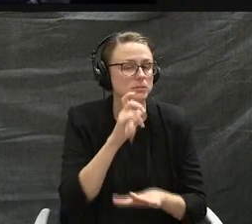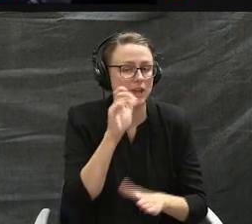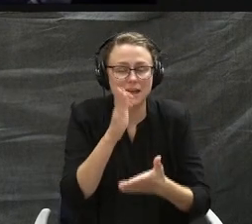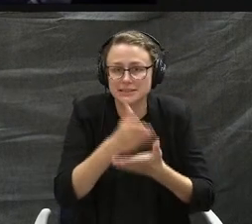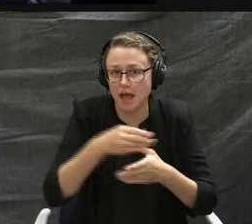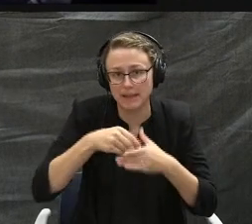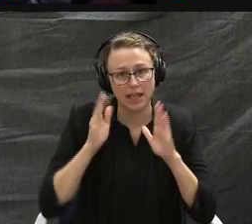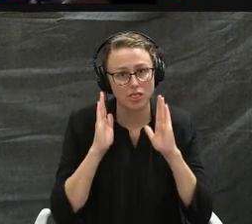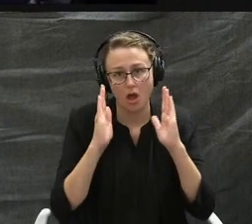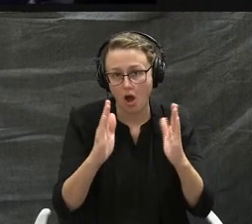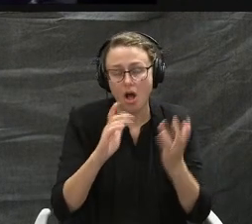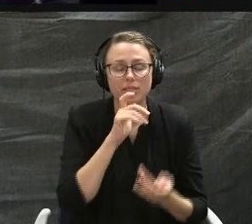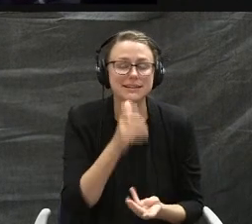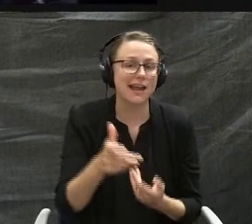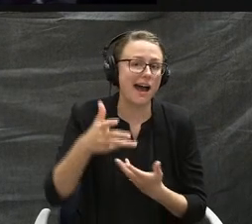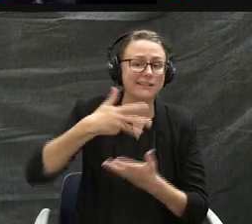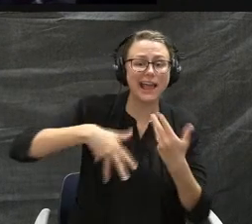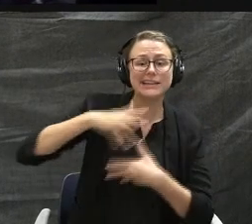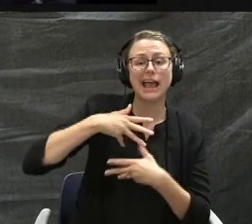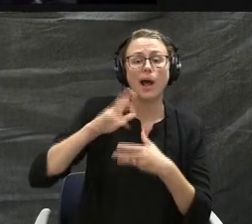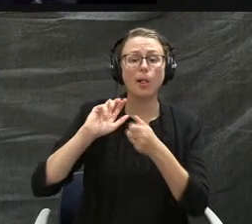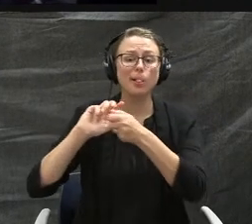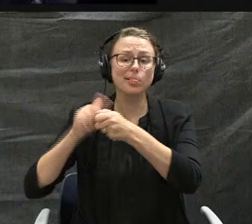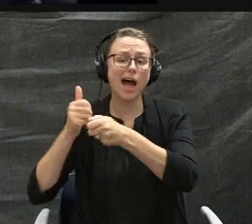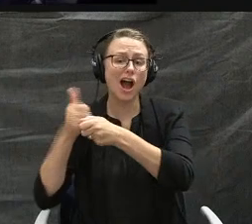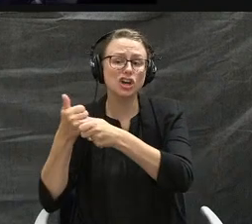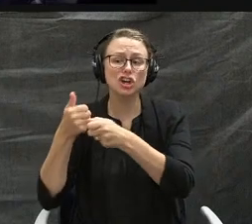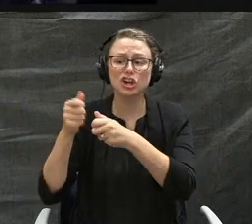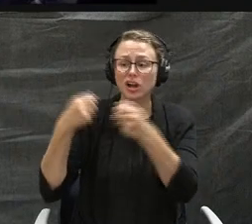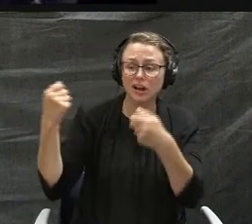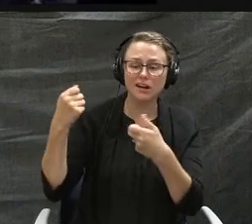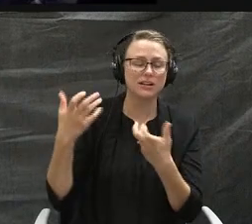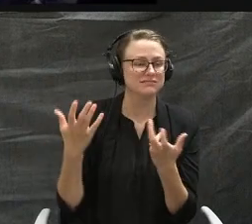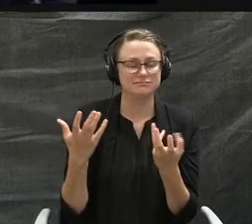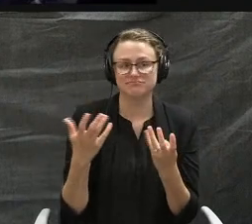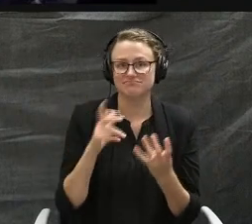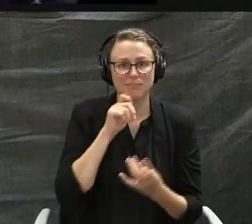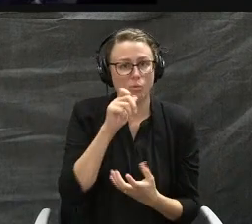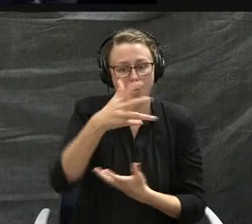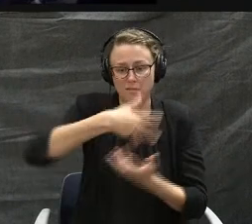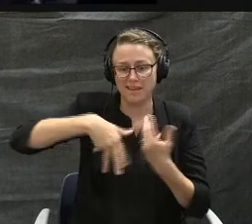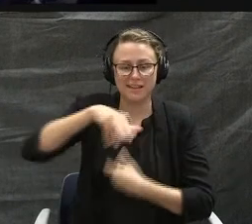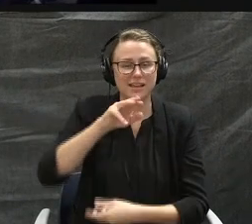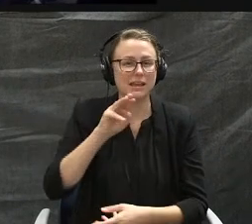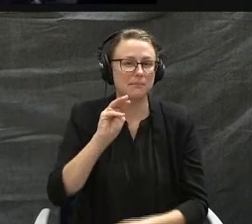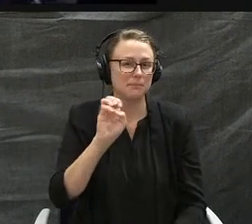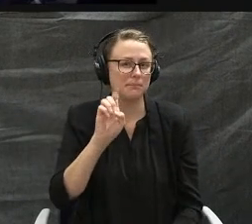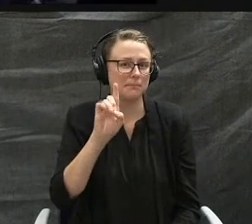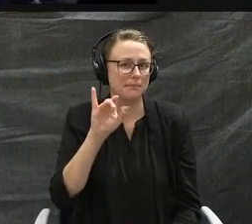won't be stopping in the hallways. They won't be hanging out their locker. They won't be congregating in the Media Center